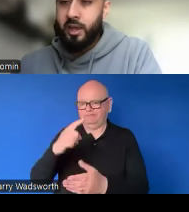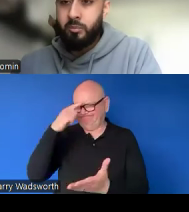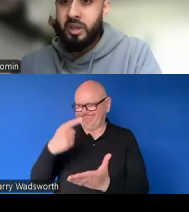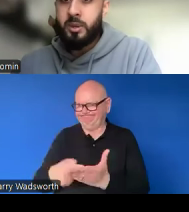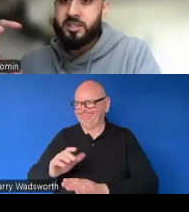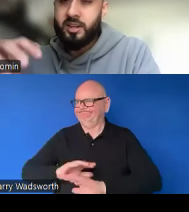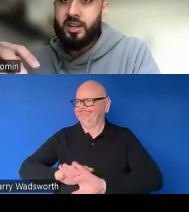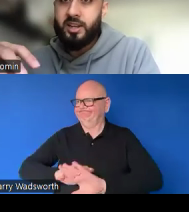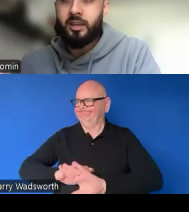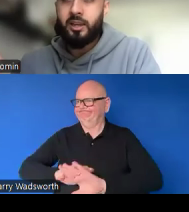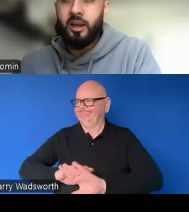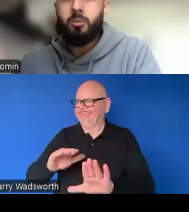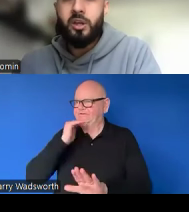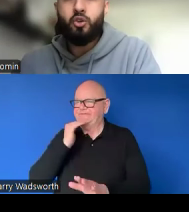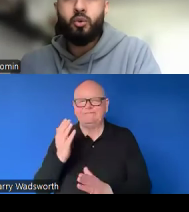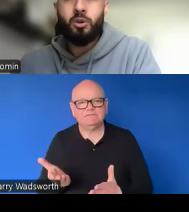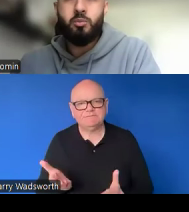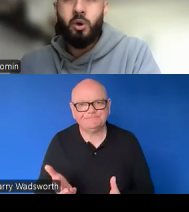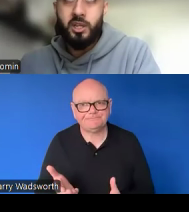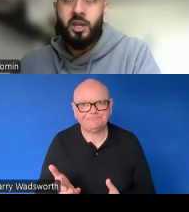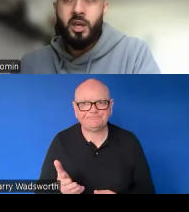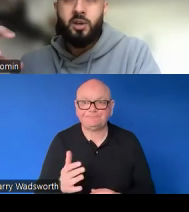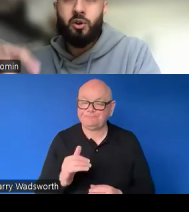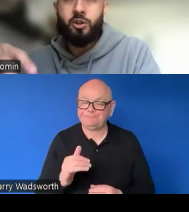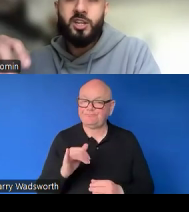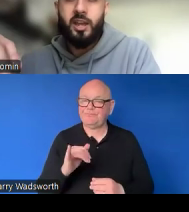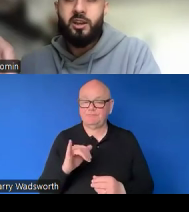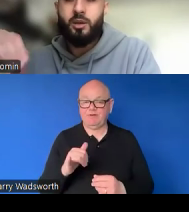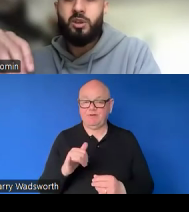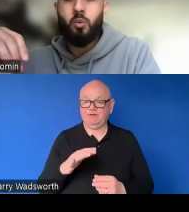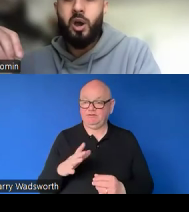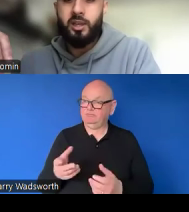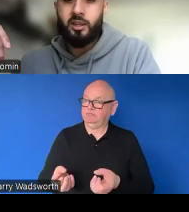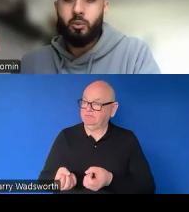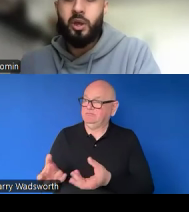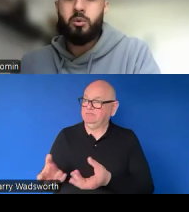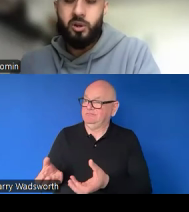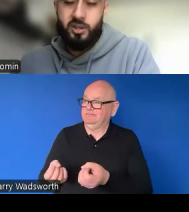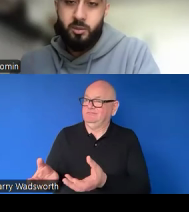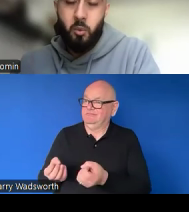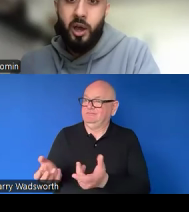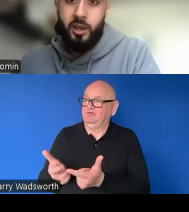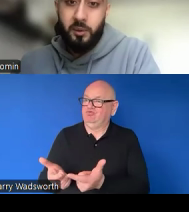and maybe it's going to take a little bit too much money for us to get it to be working the way we want it to be working"?